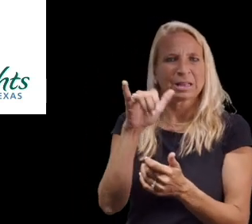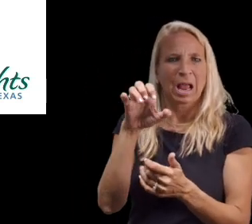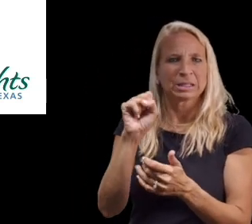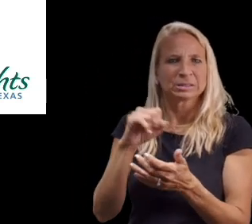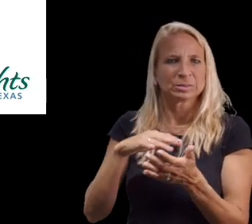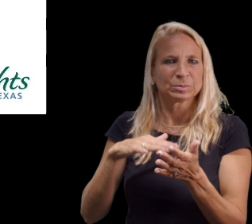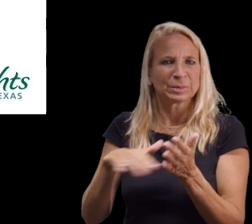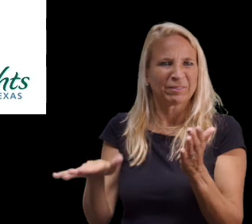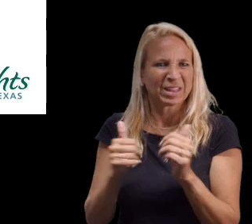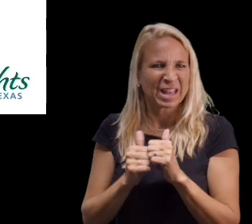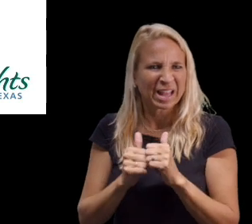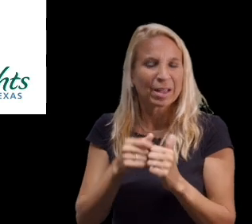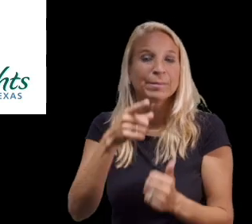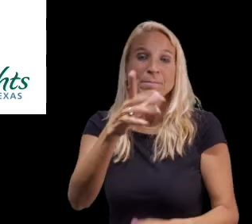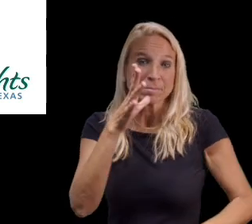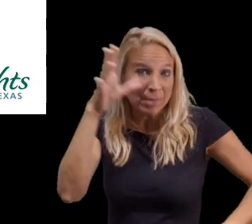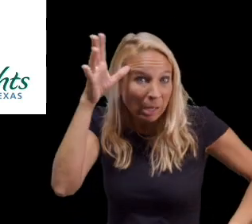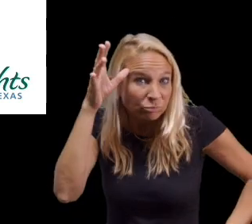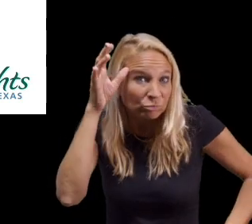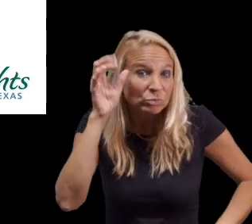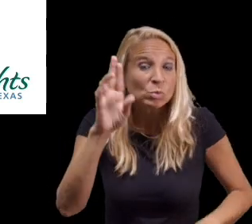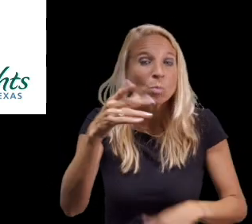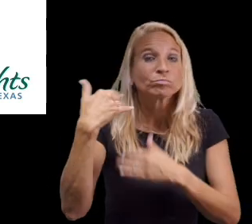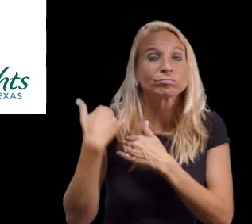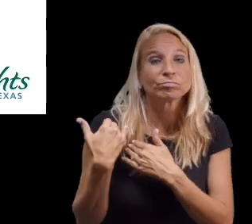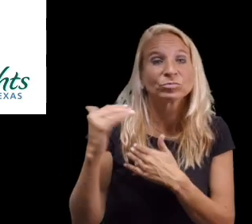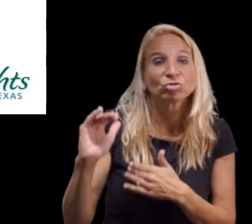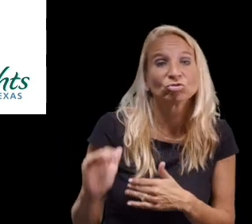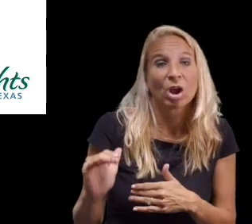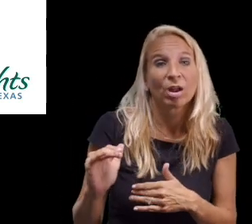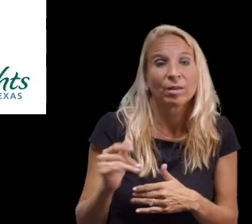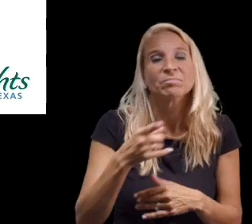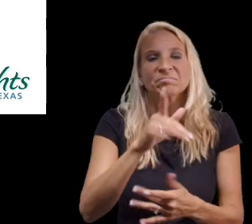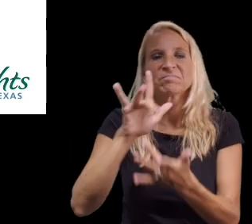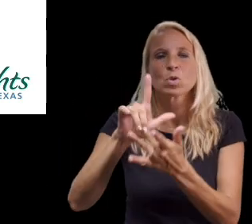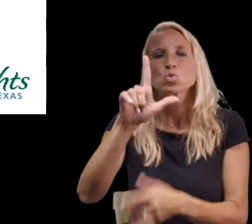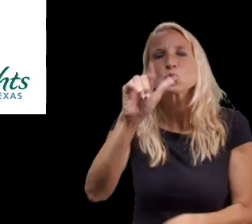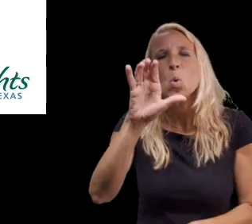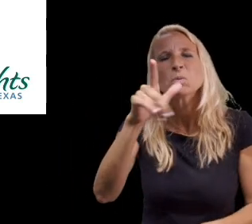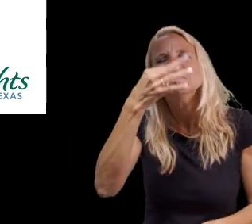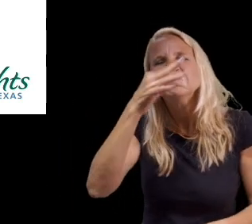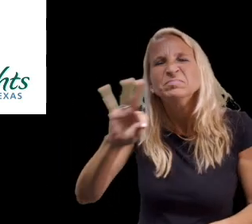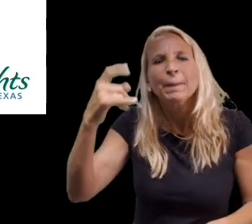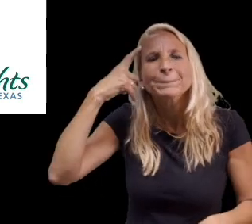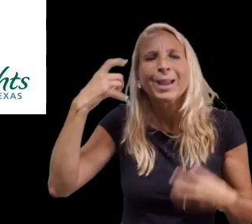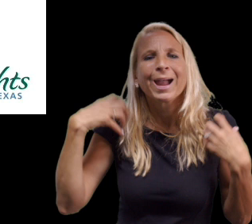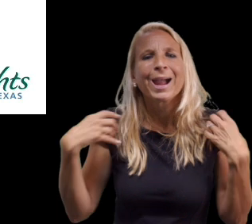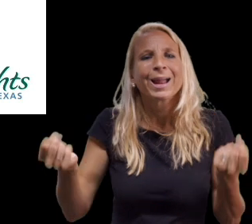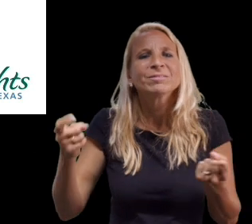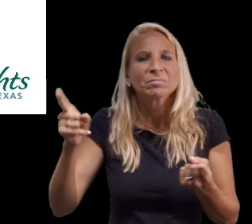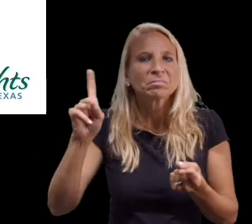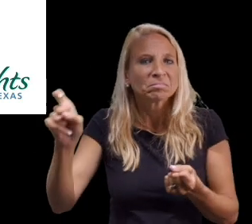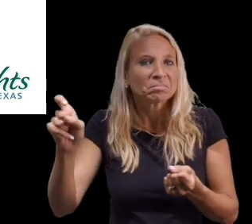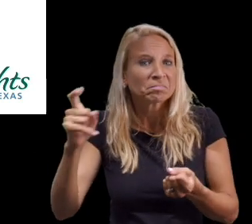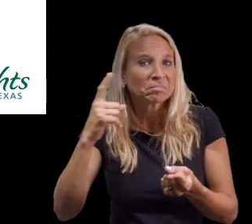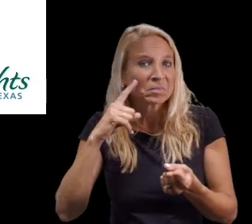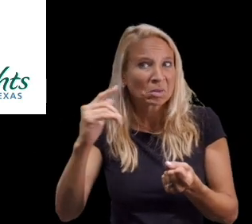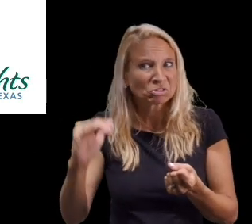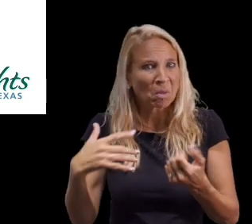If you are a parent or a guardian, please contact your local mental health authority and ask for your child to be added